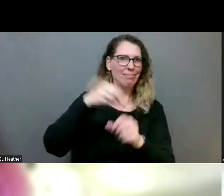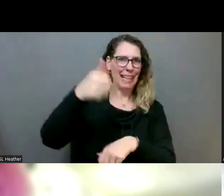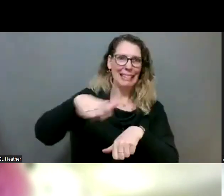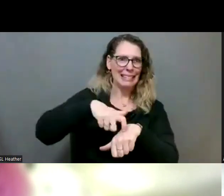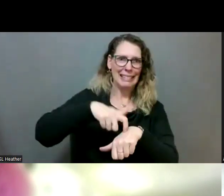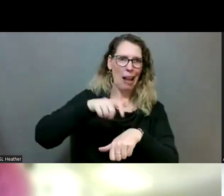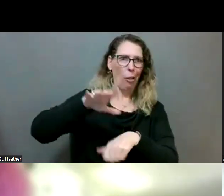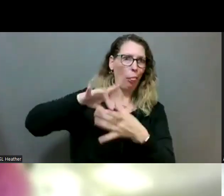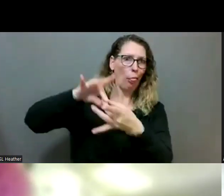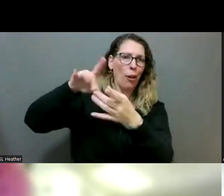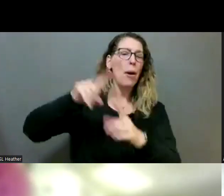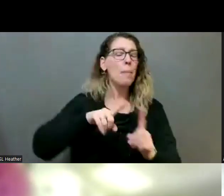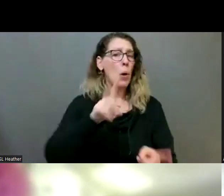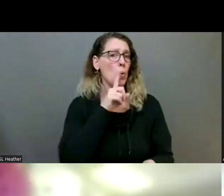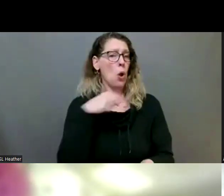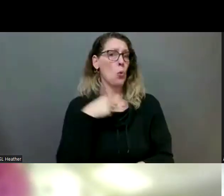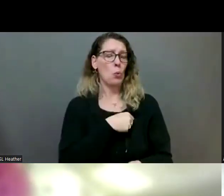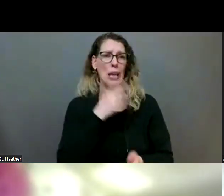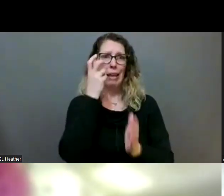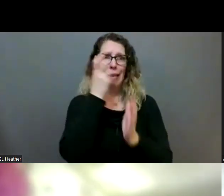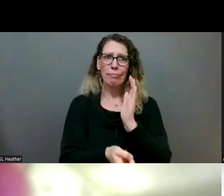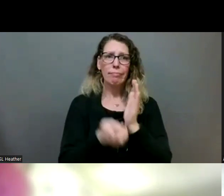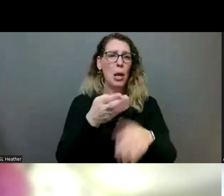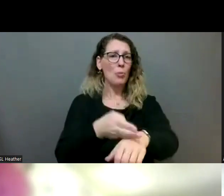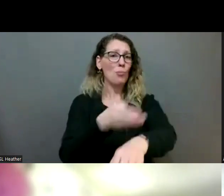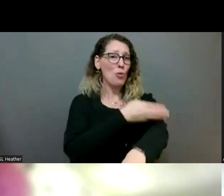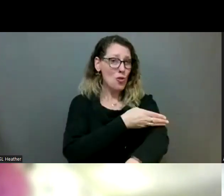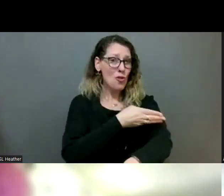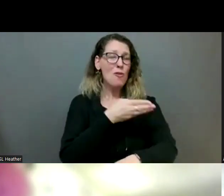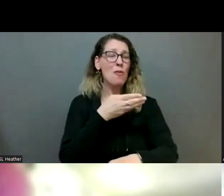but we have really been jumping into improvement science and thinking about like hey, yes,